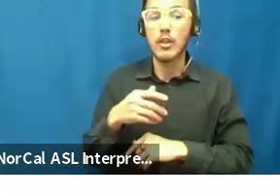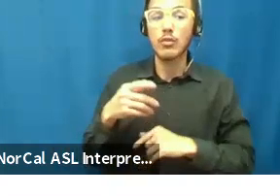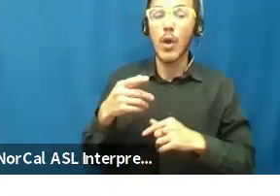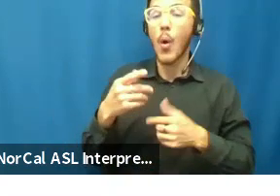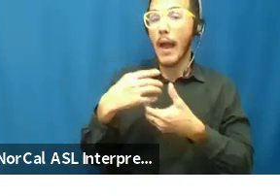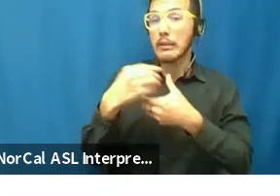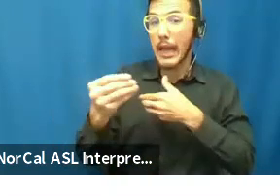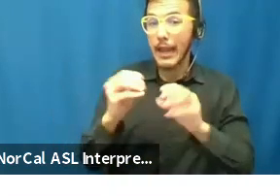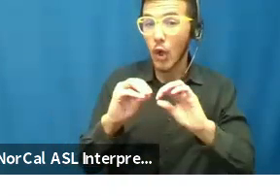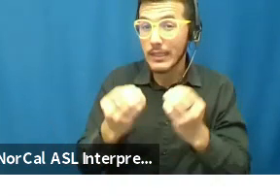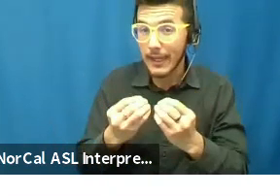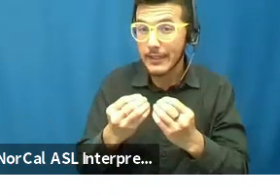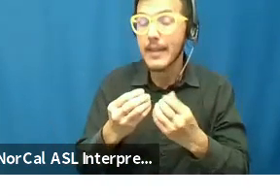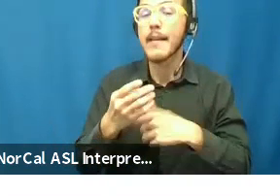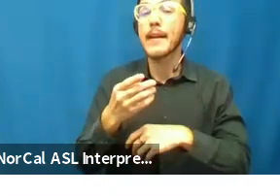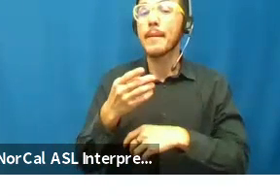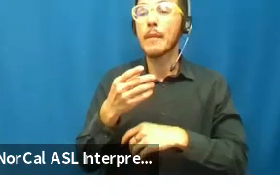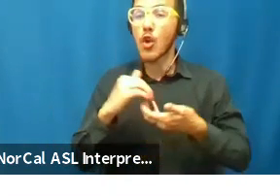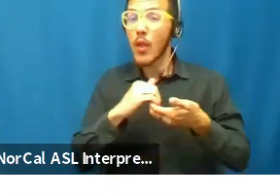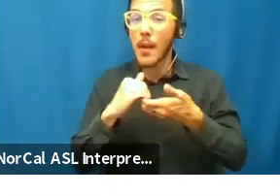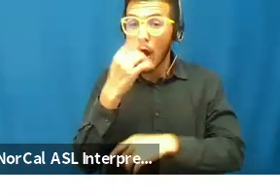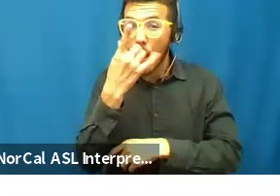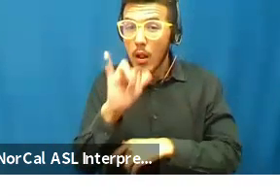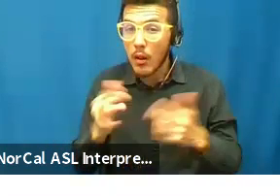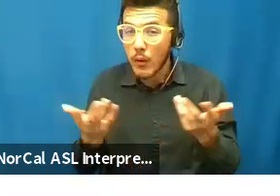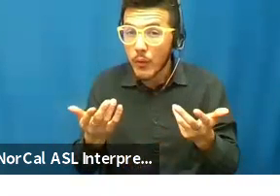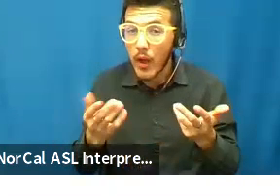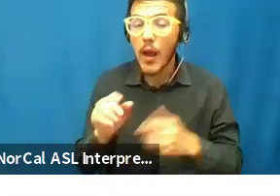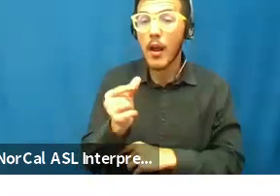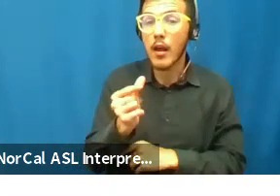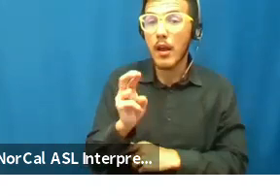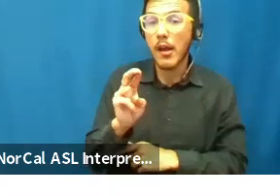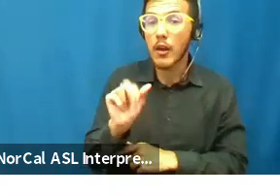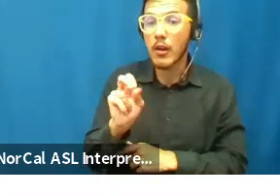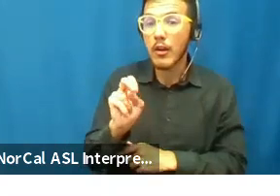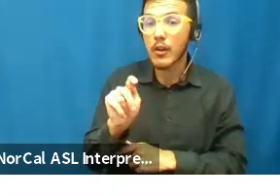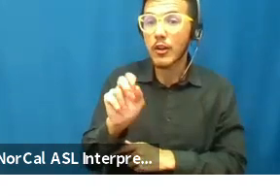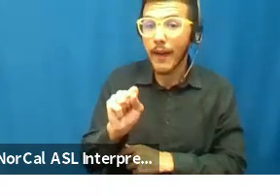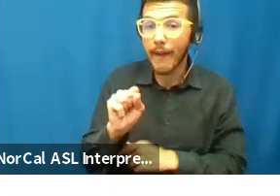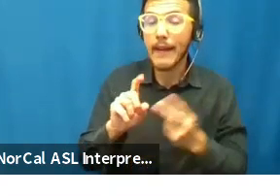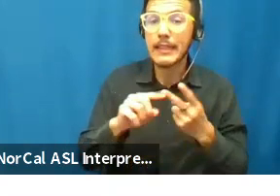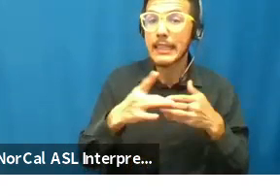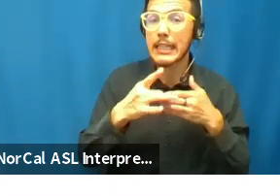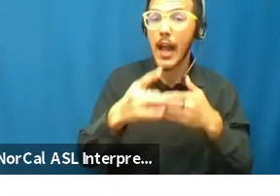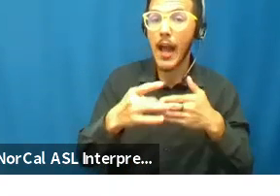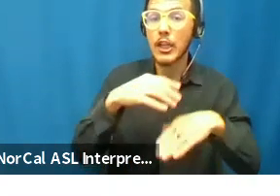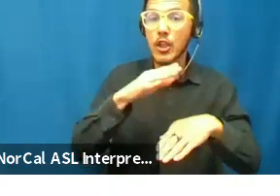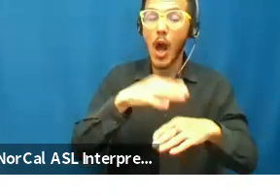they describe collaboration in the form of grants, guidance on compliance and initiatives, as well